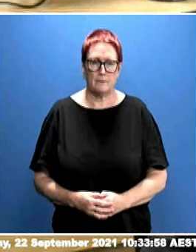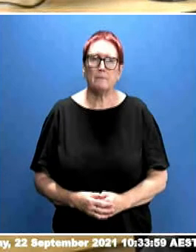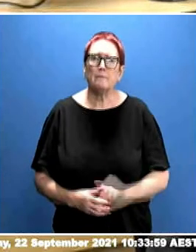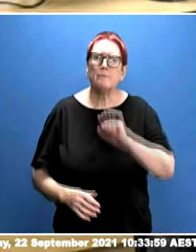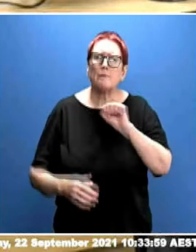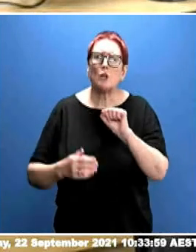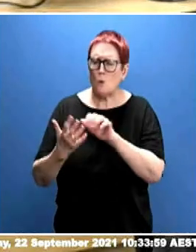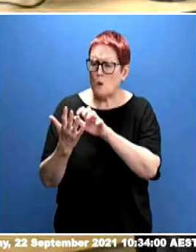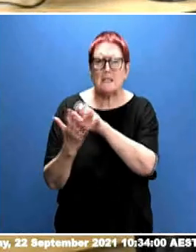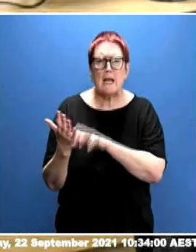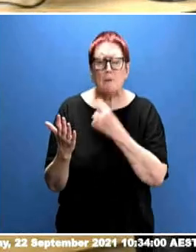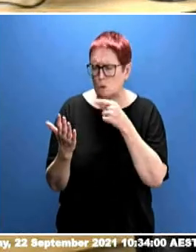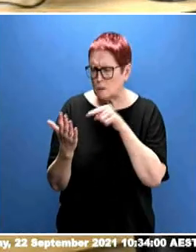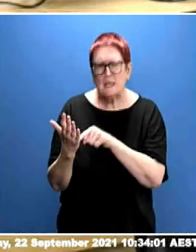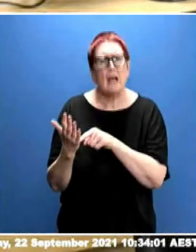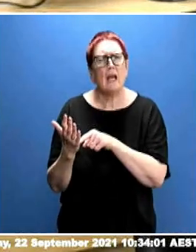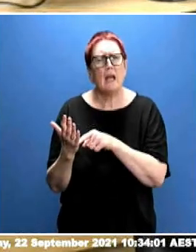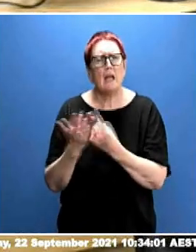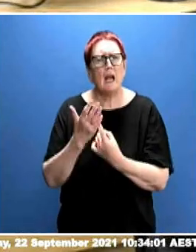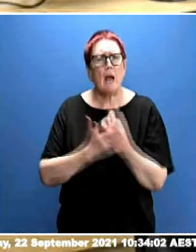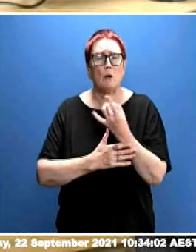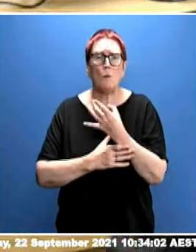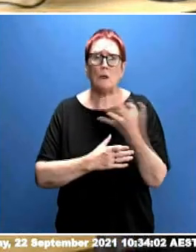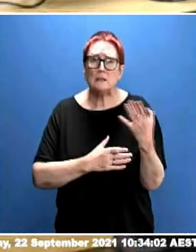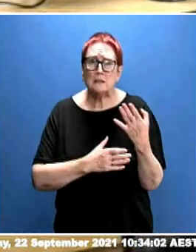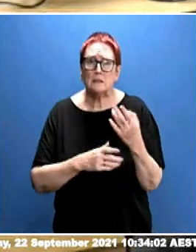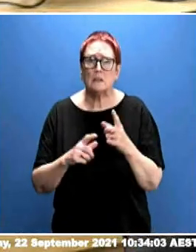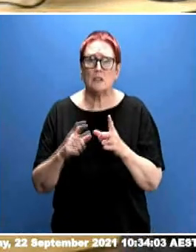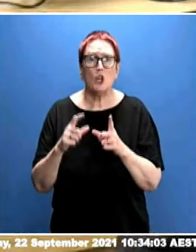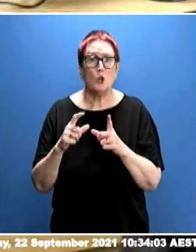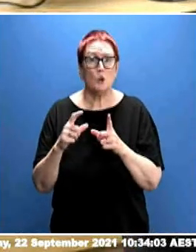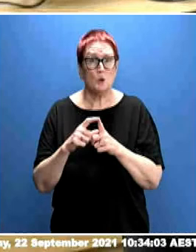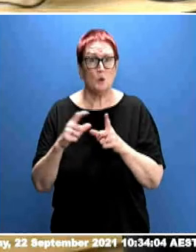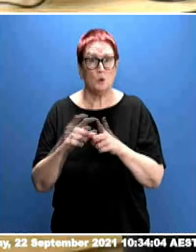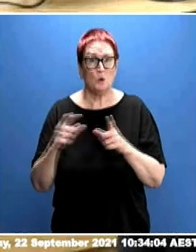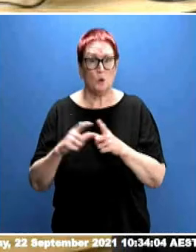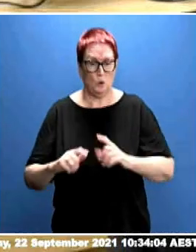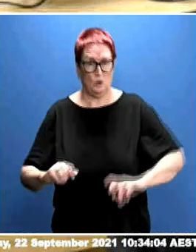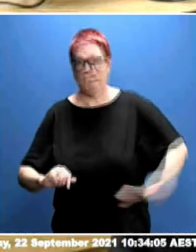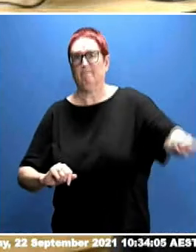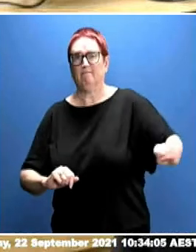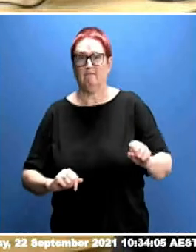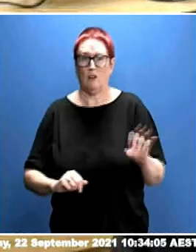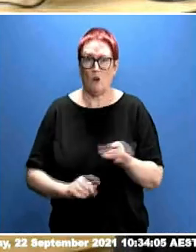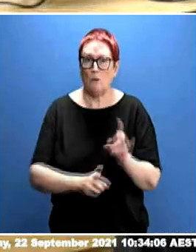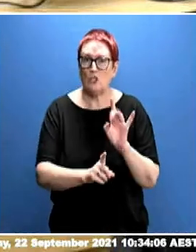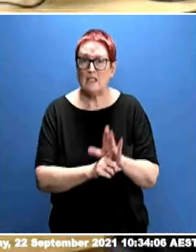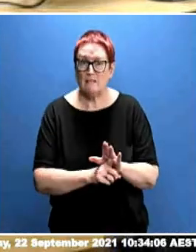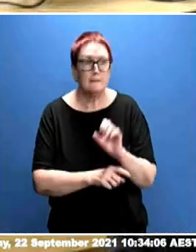In your statement you talk about an occasion of Megan pulling the peg tube out. Mm-hmm. Could you share with the Commissioners what happened?